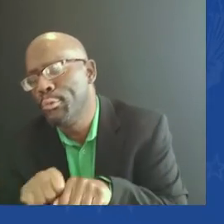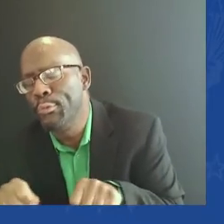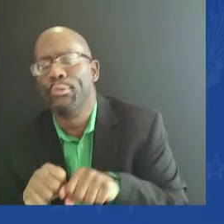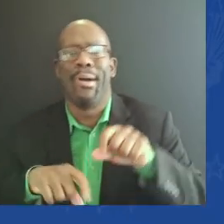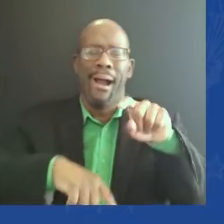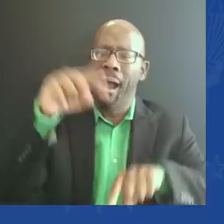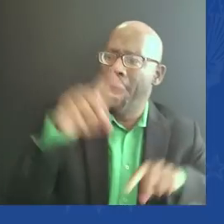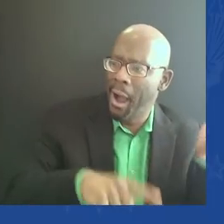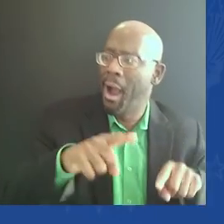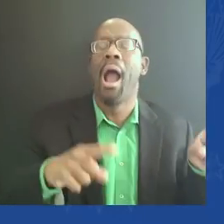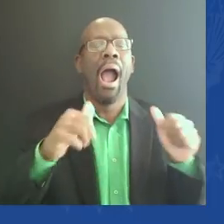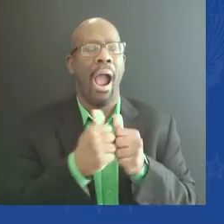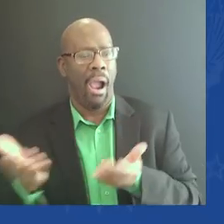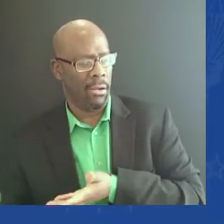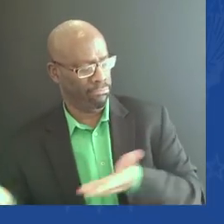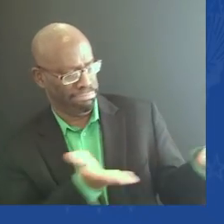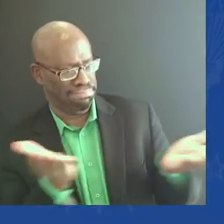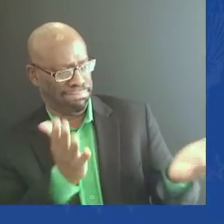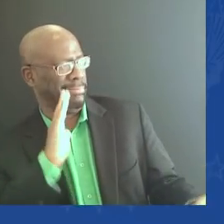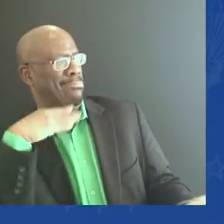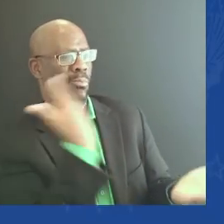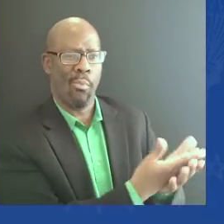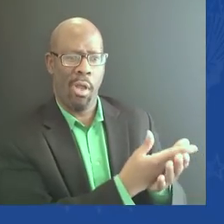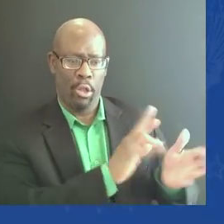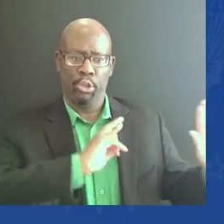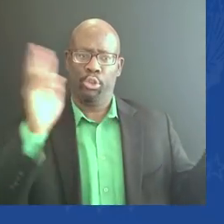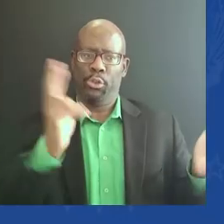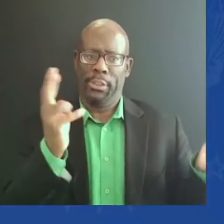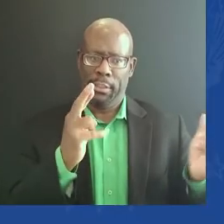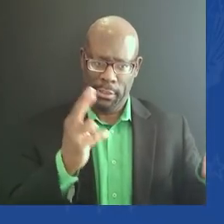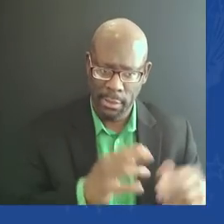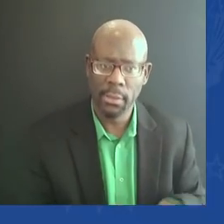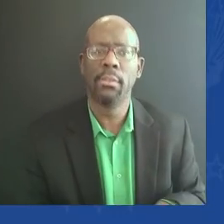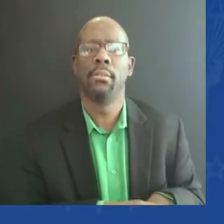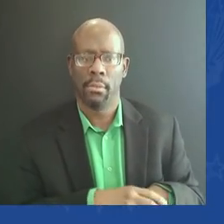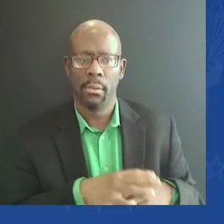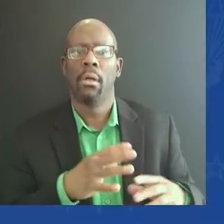whether a pandemic, climate change, or other disasters. And the Build Back Better framework --